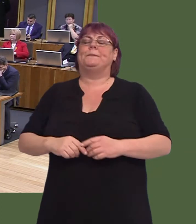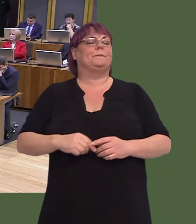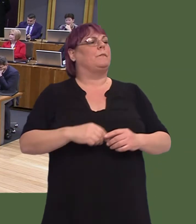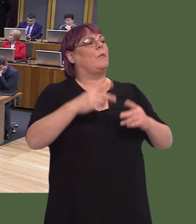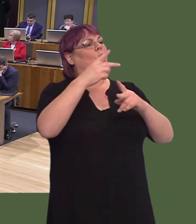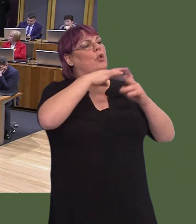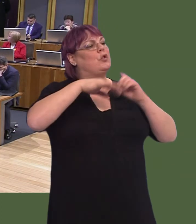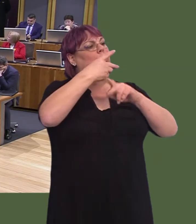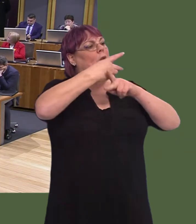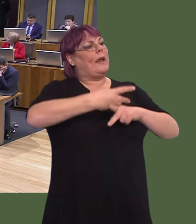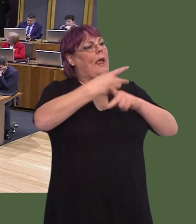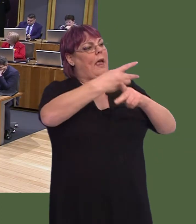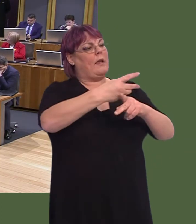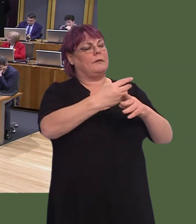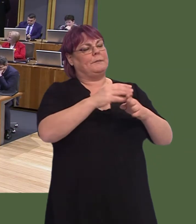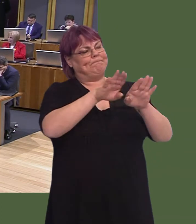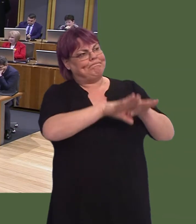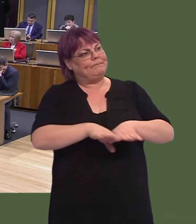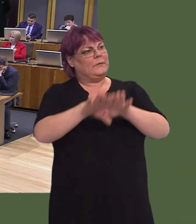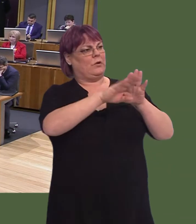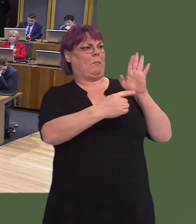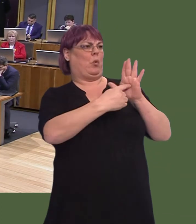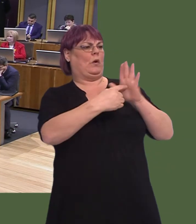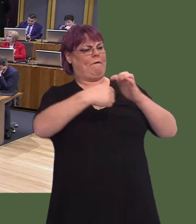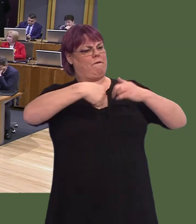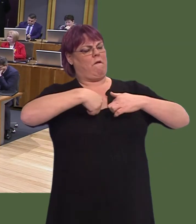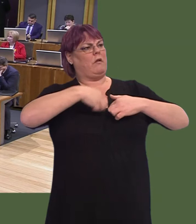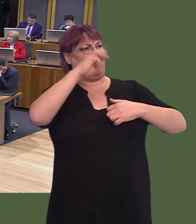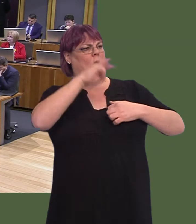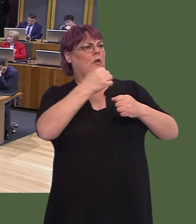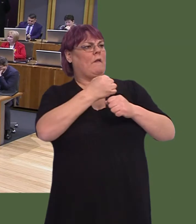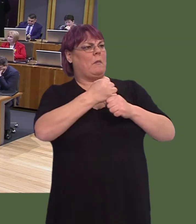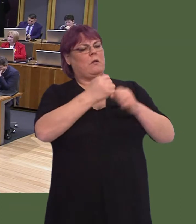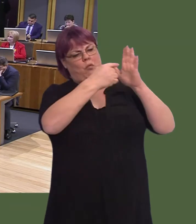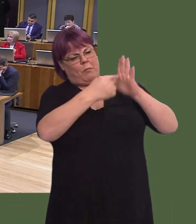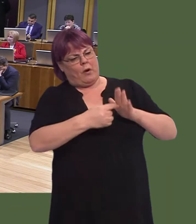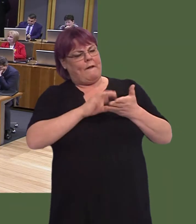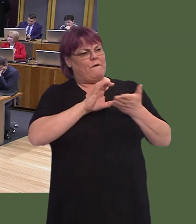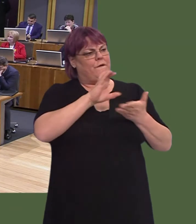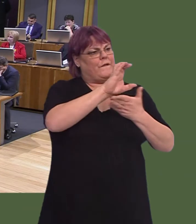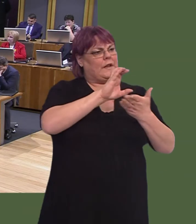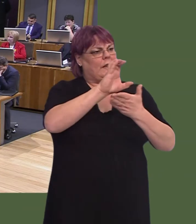national importance. Welsh Government has prioritised funding for elderly people, fully recognising locally